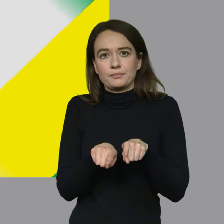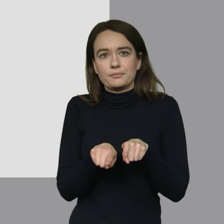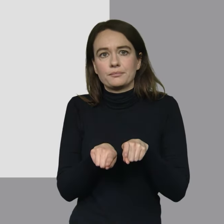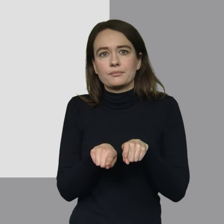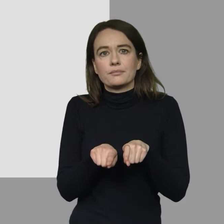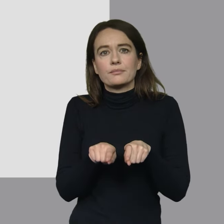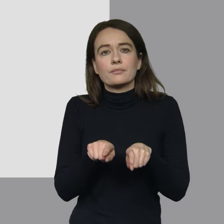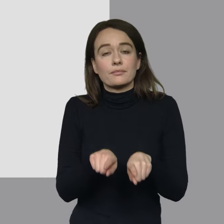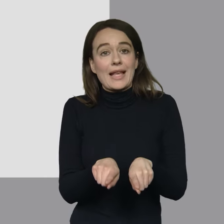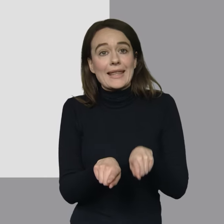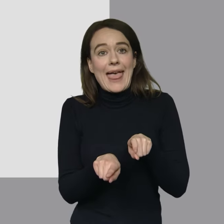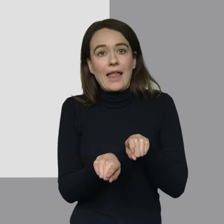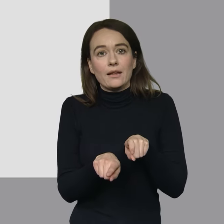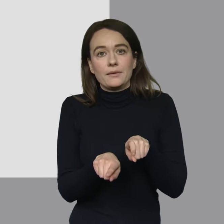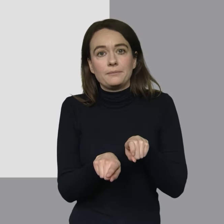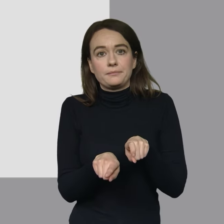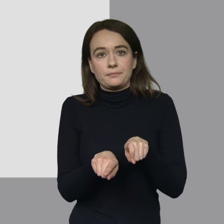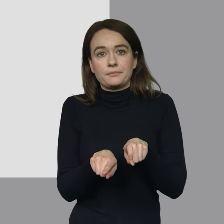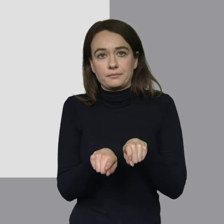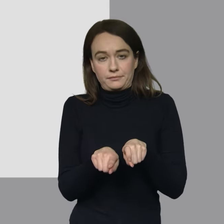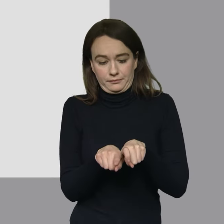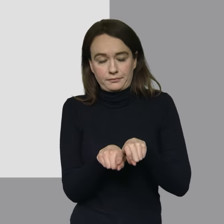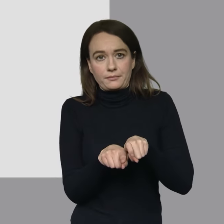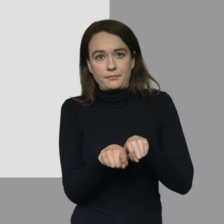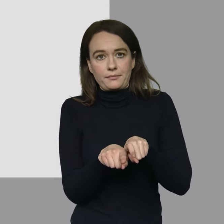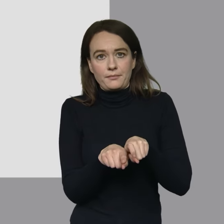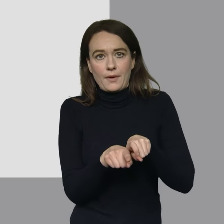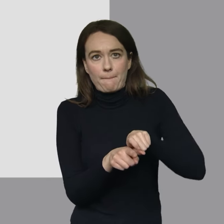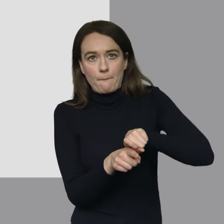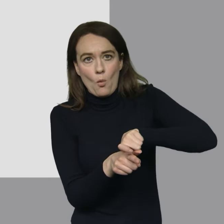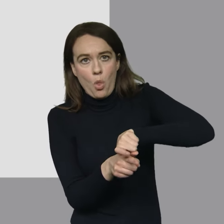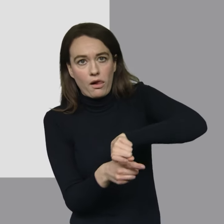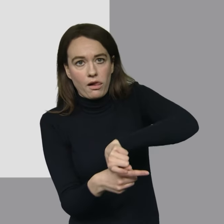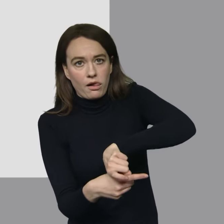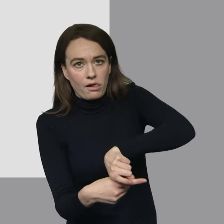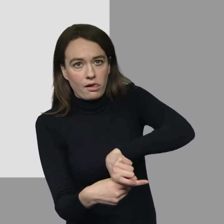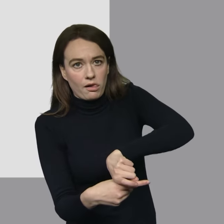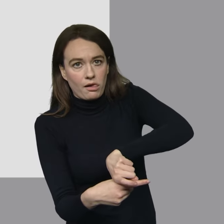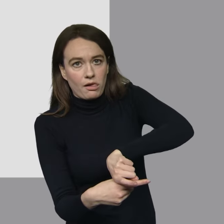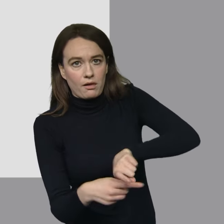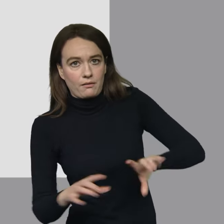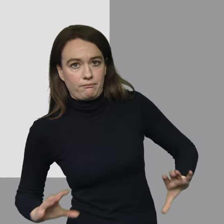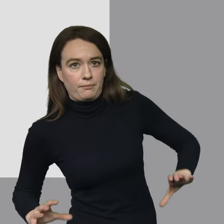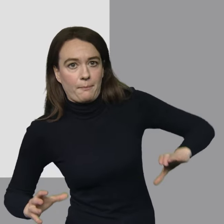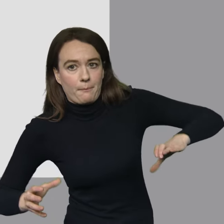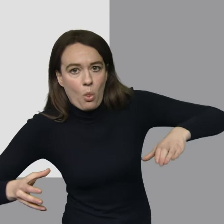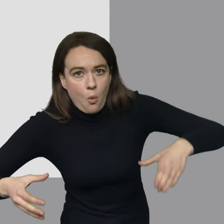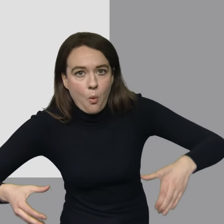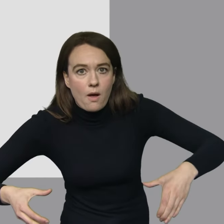Now perform the knee-pull, this is where you pull the knee to roll the casualty towards you onto their side.